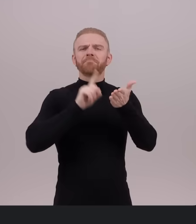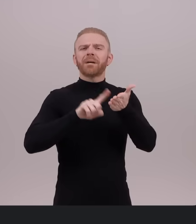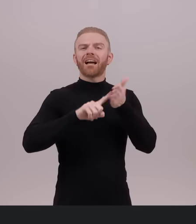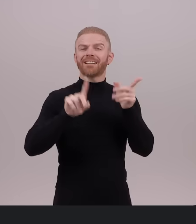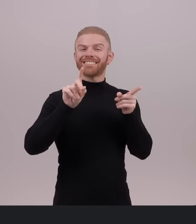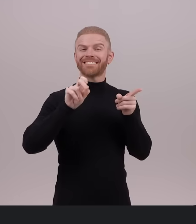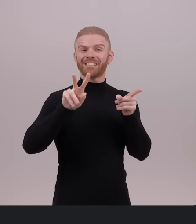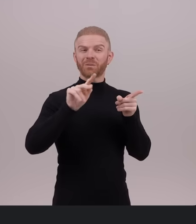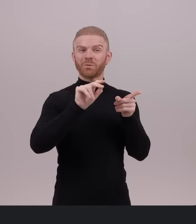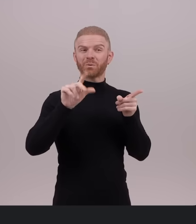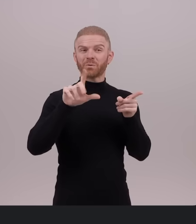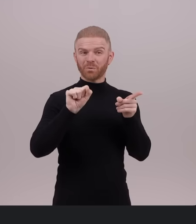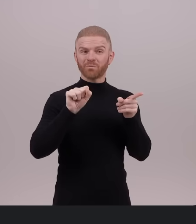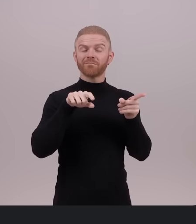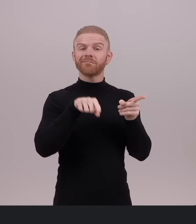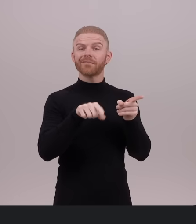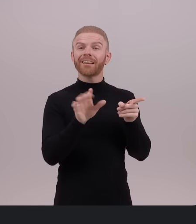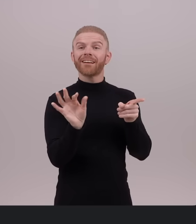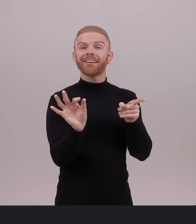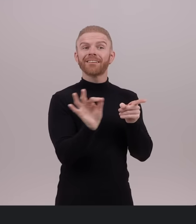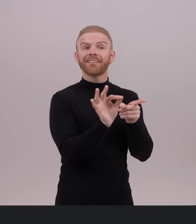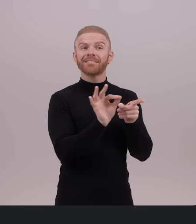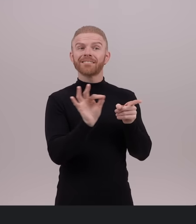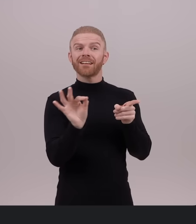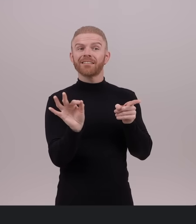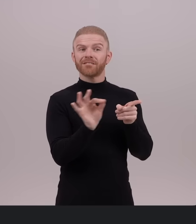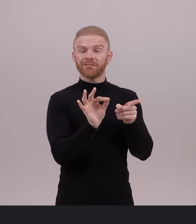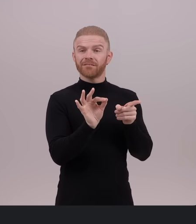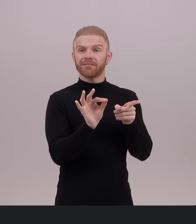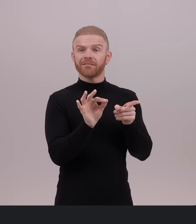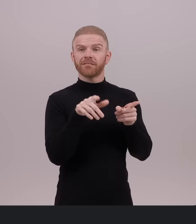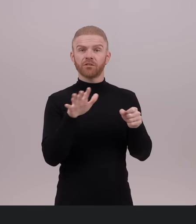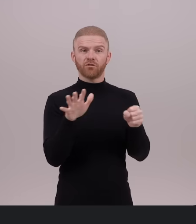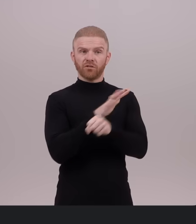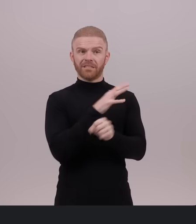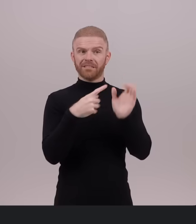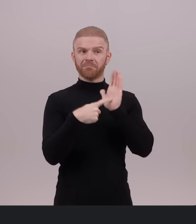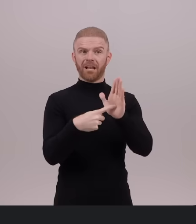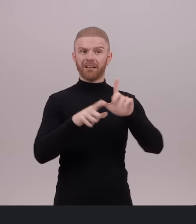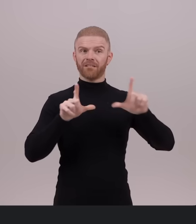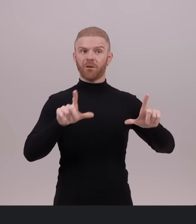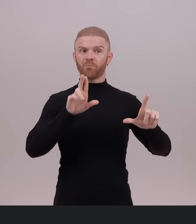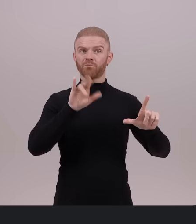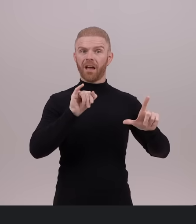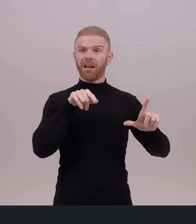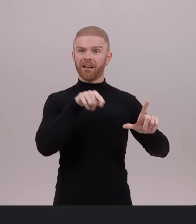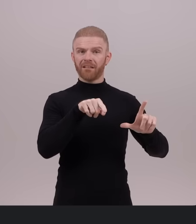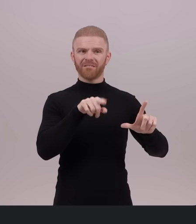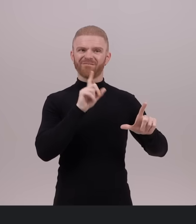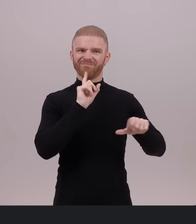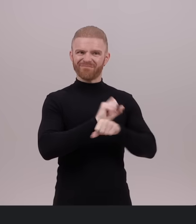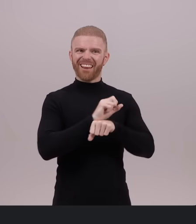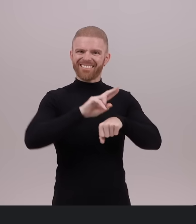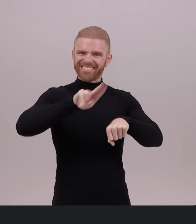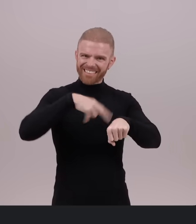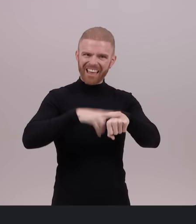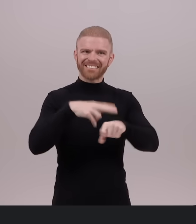the full display UI are actually native HTML elements